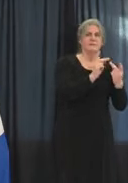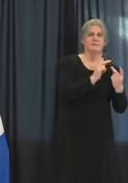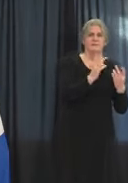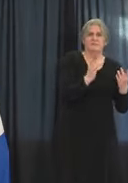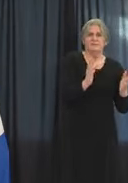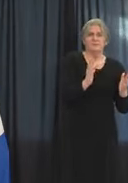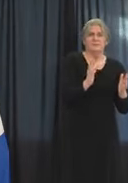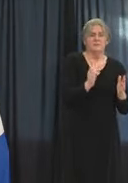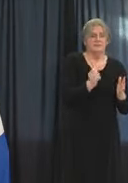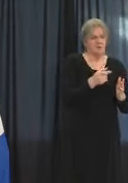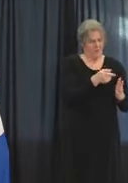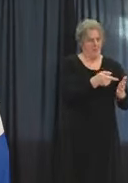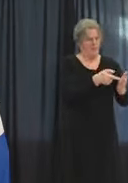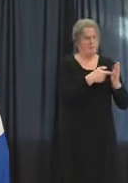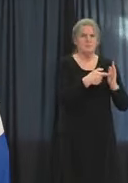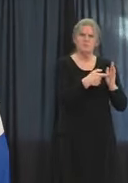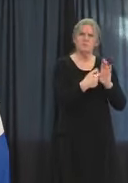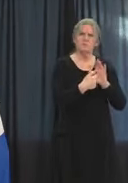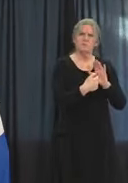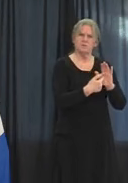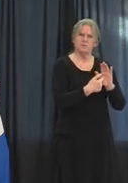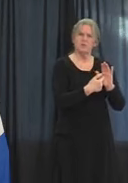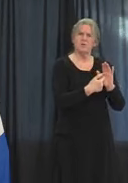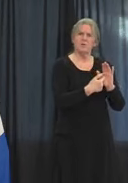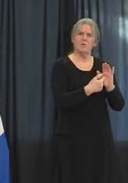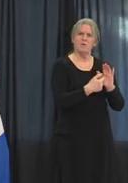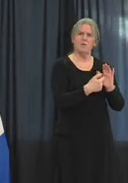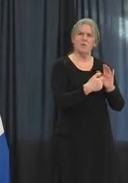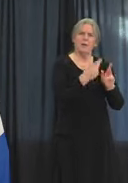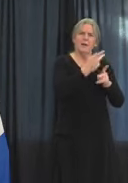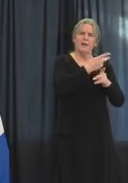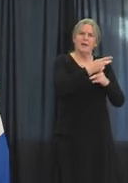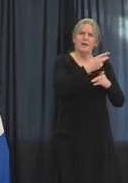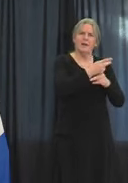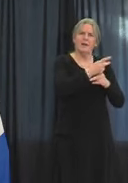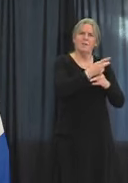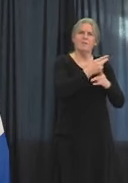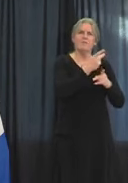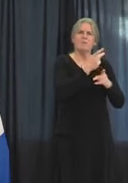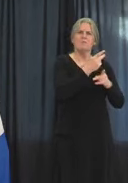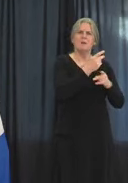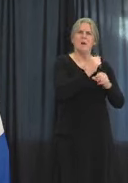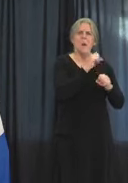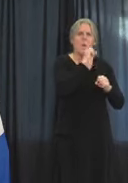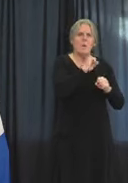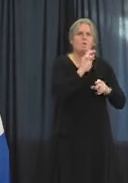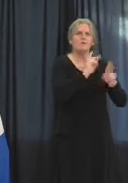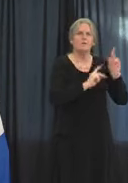just to be applying the caution needed to protect our elders and